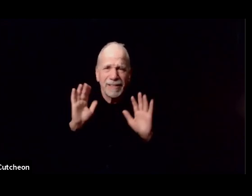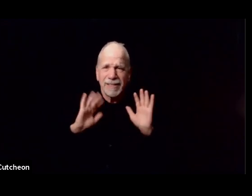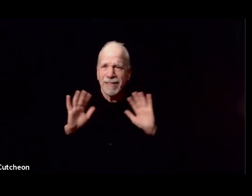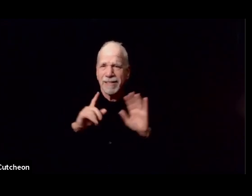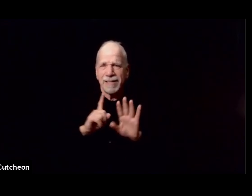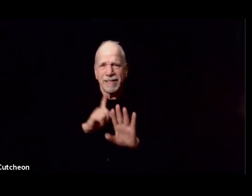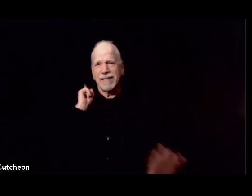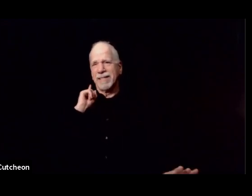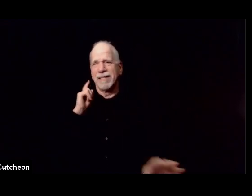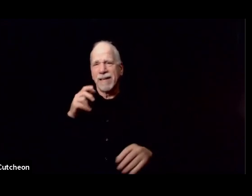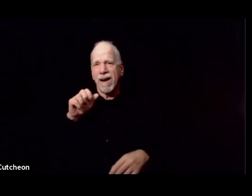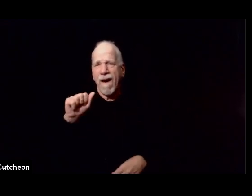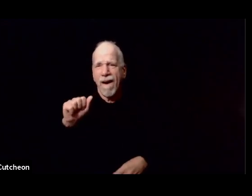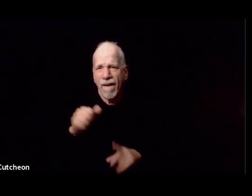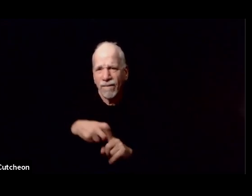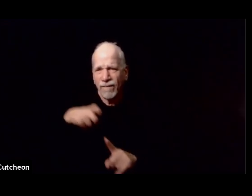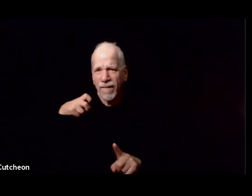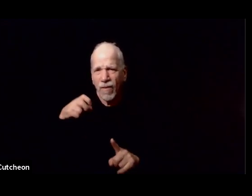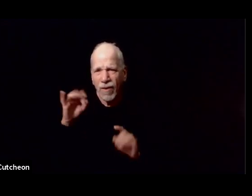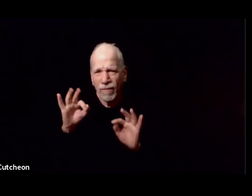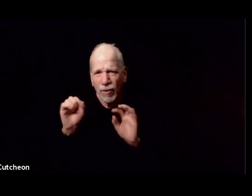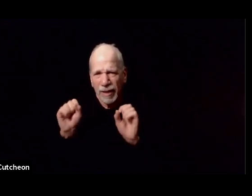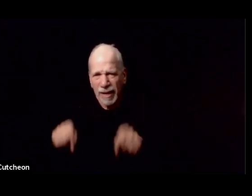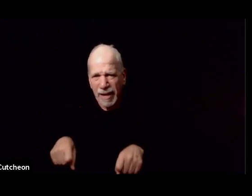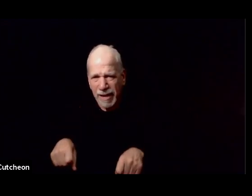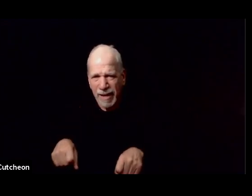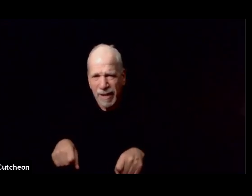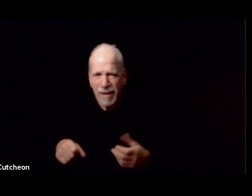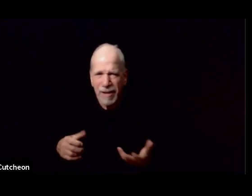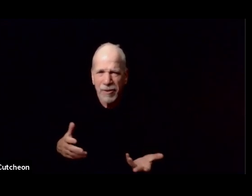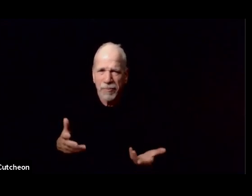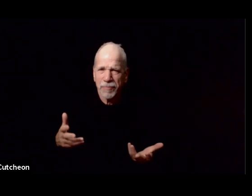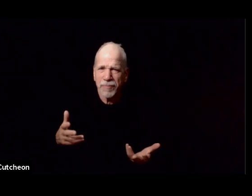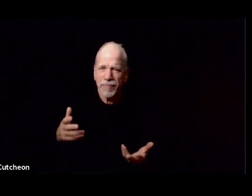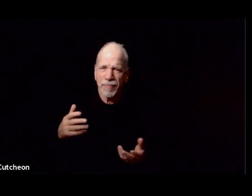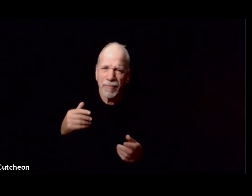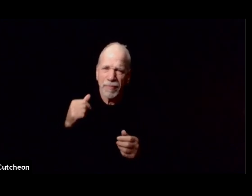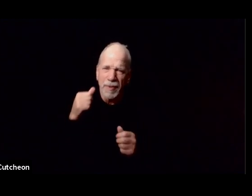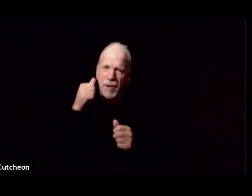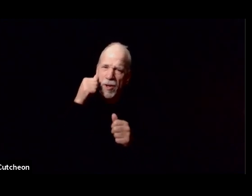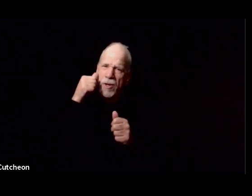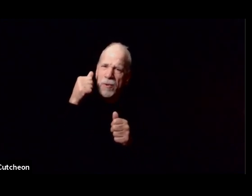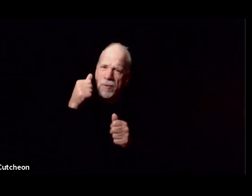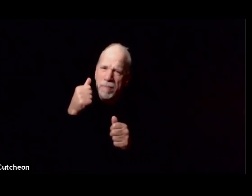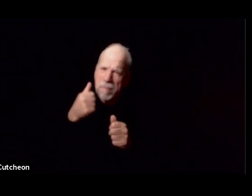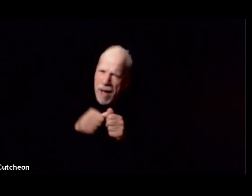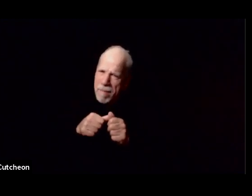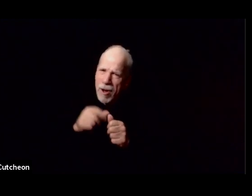precautions that we've been talking about for a long time and you know, as the Commissioner